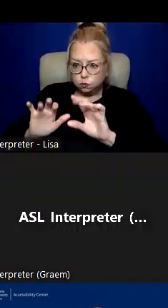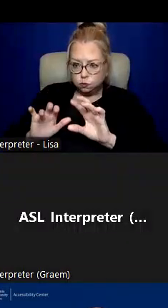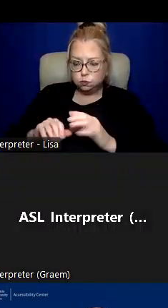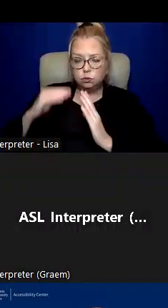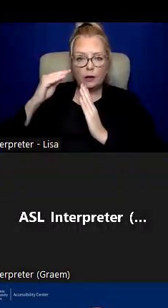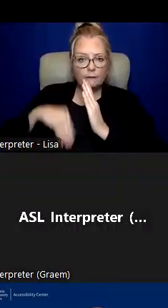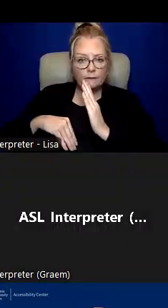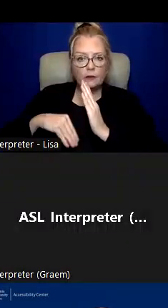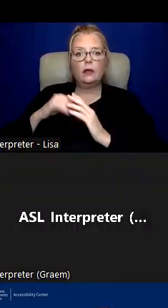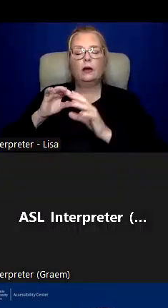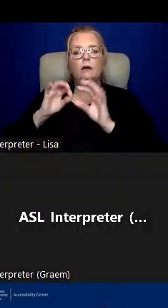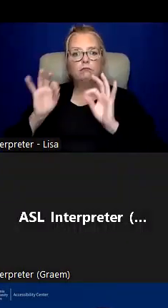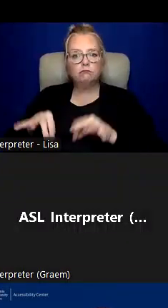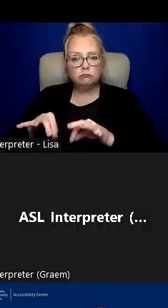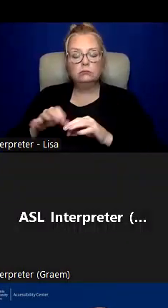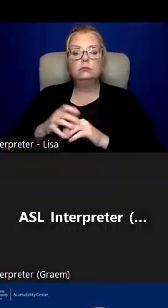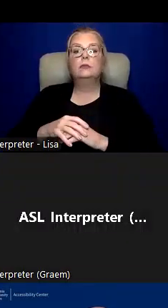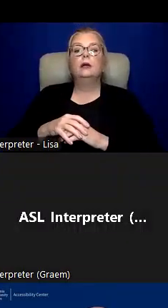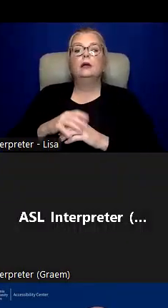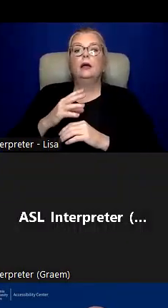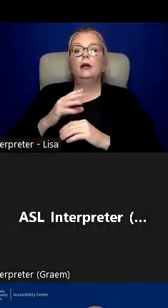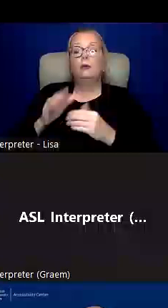And then it also provided a way for that same person